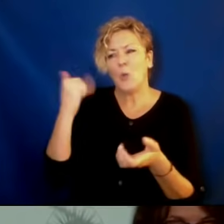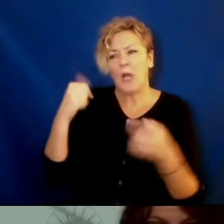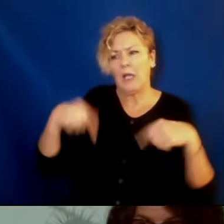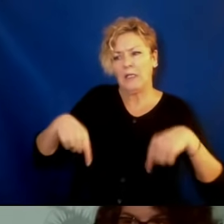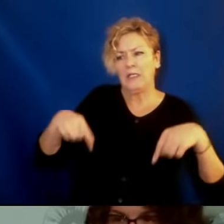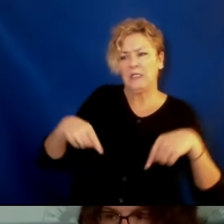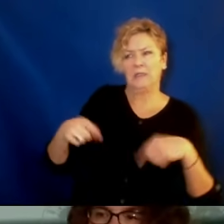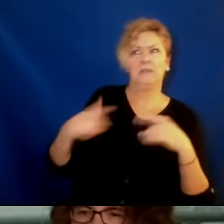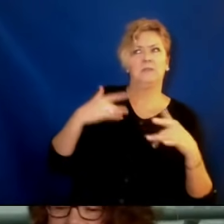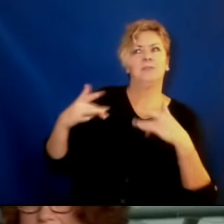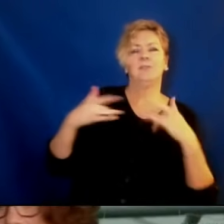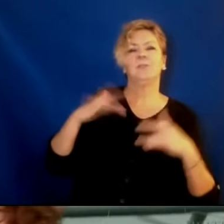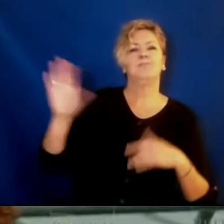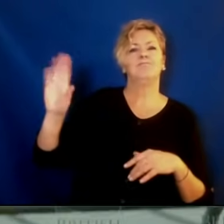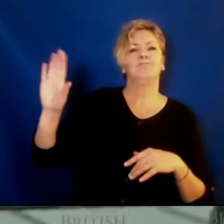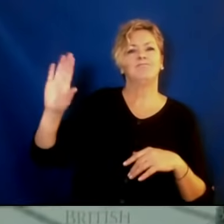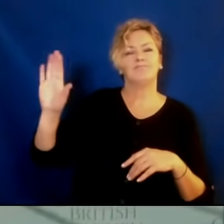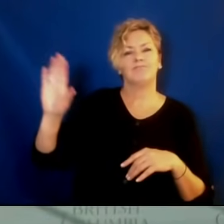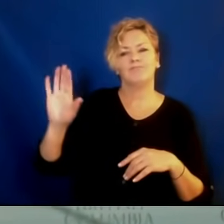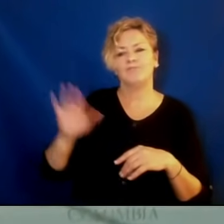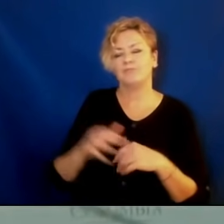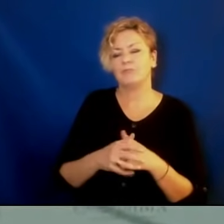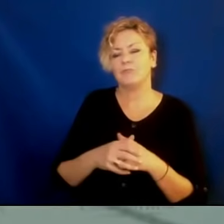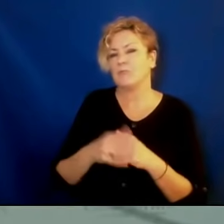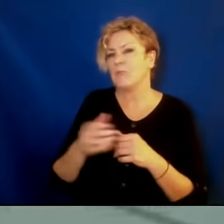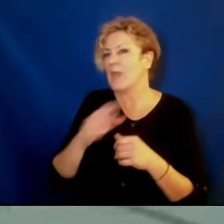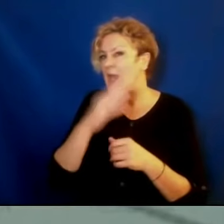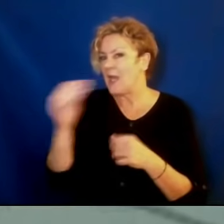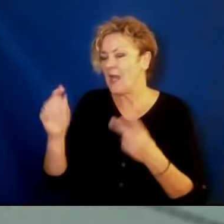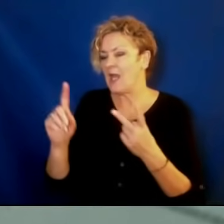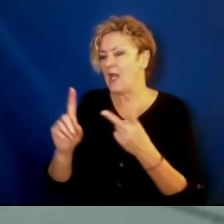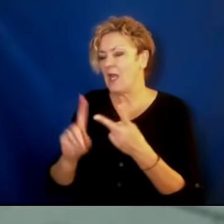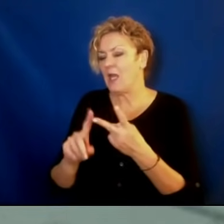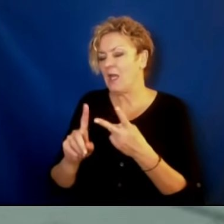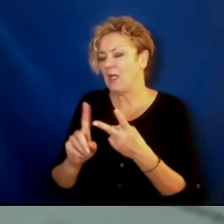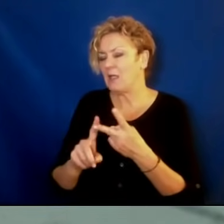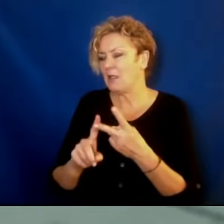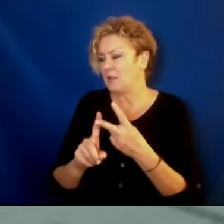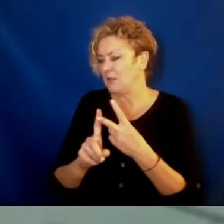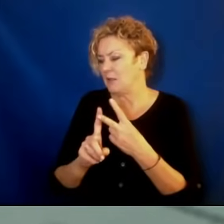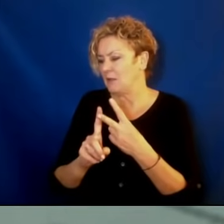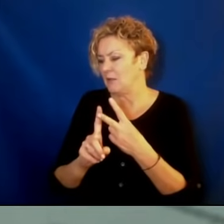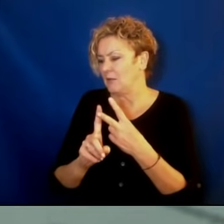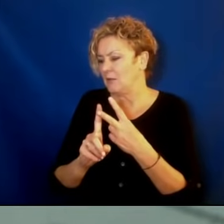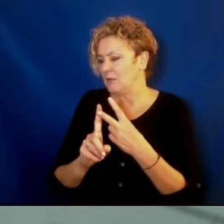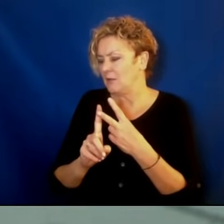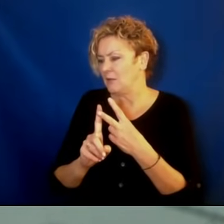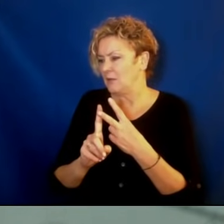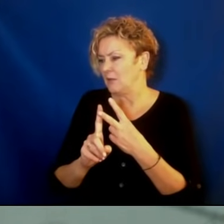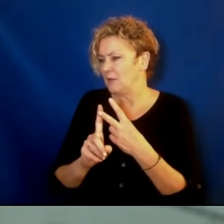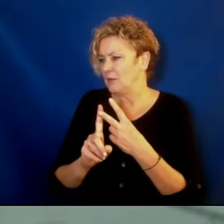I do, I'm just wondering, and Minister Dix, whether there is an